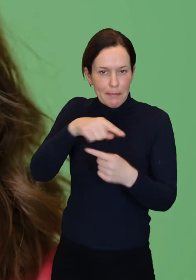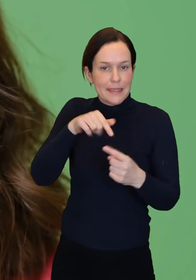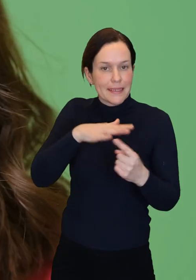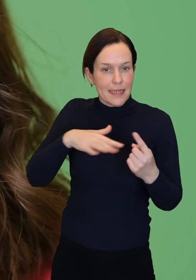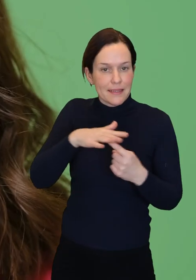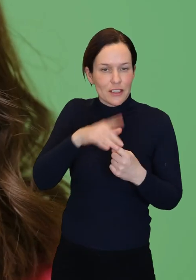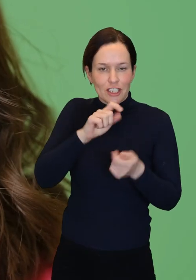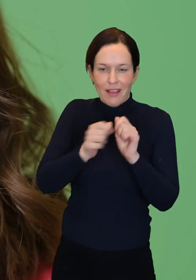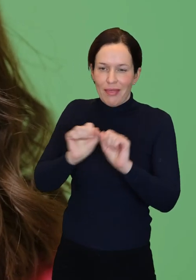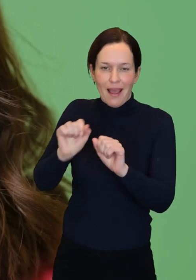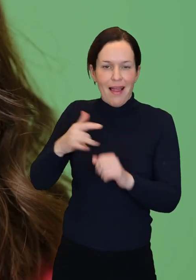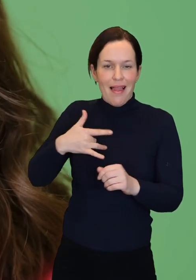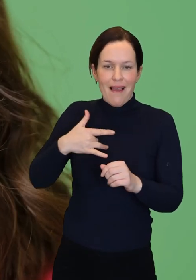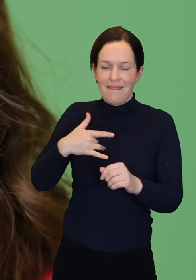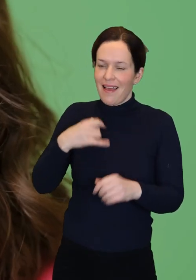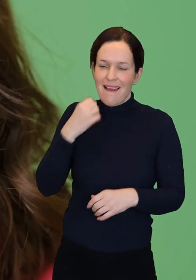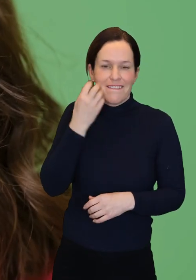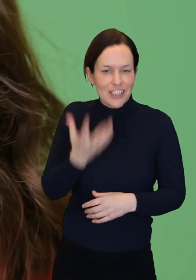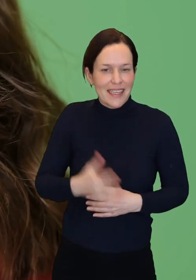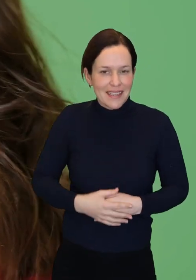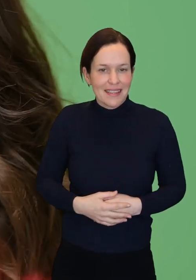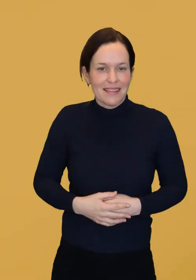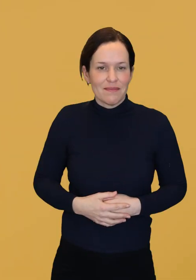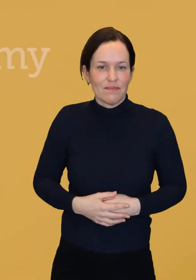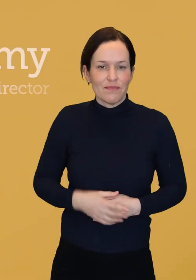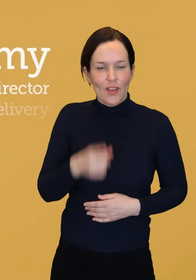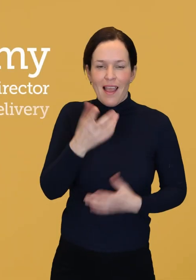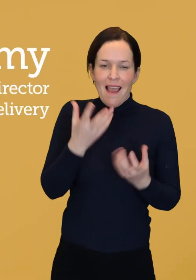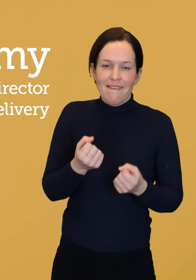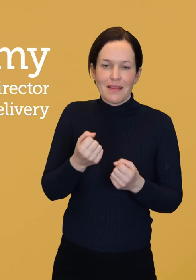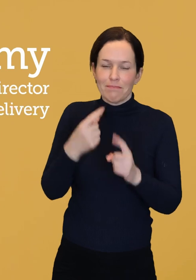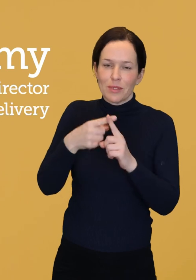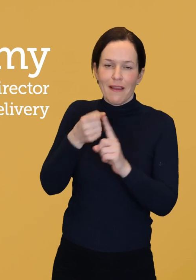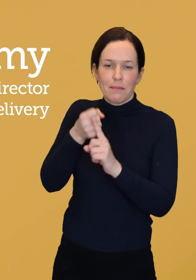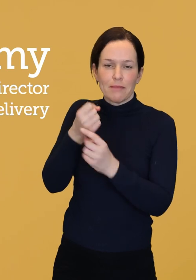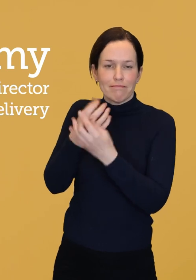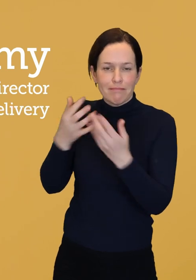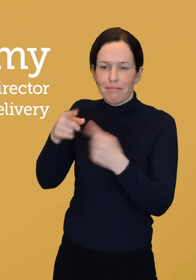You are changing lives on a daily basis. Tammy: You know, you're kind of touching so many people's lives,